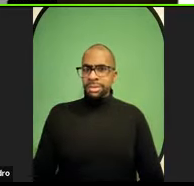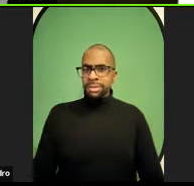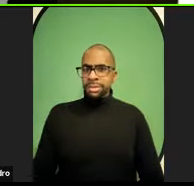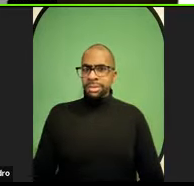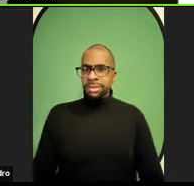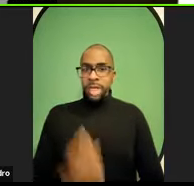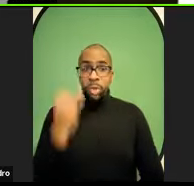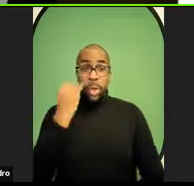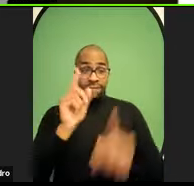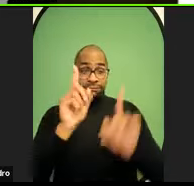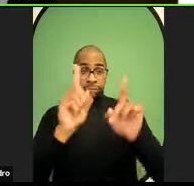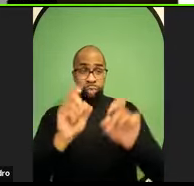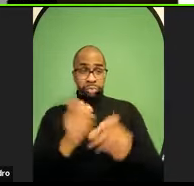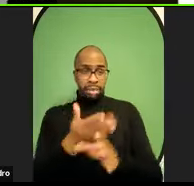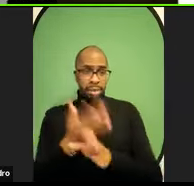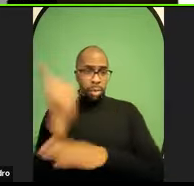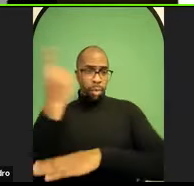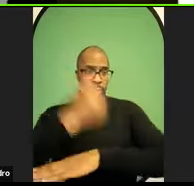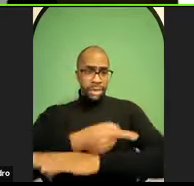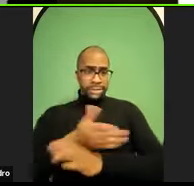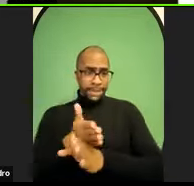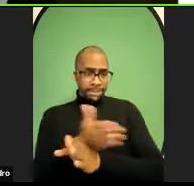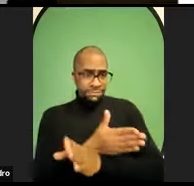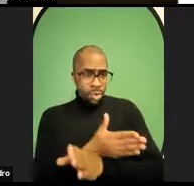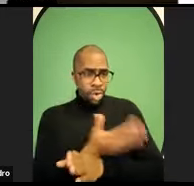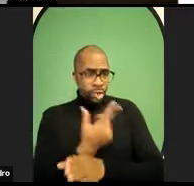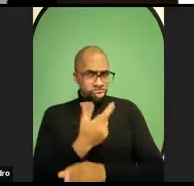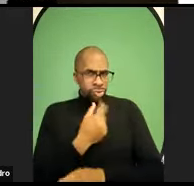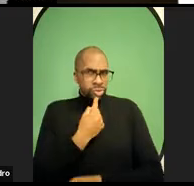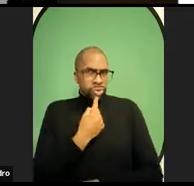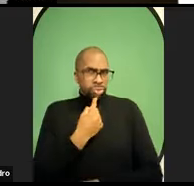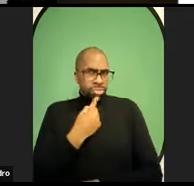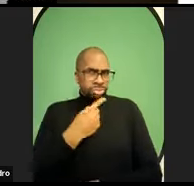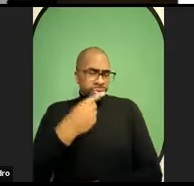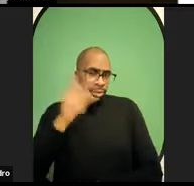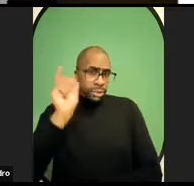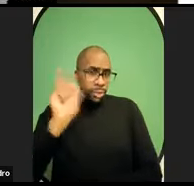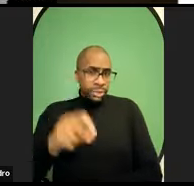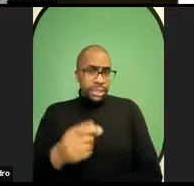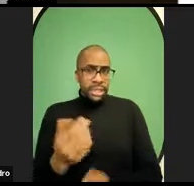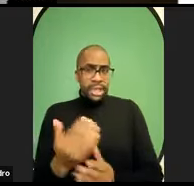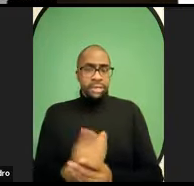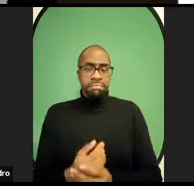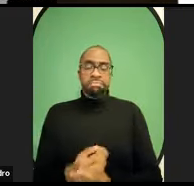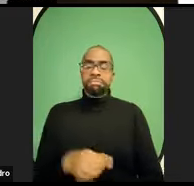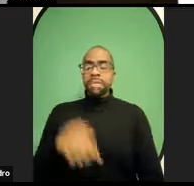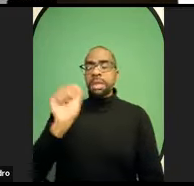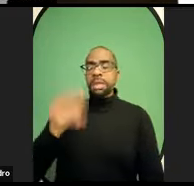after the travel test that is required to travel 24 hours beforehand, before returning to school in those cases.